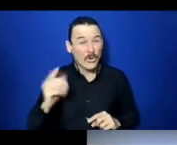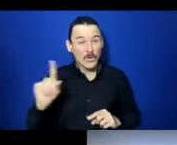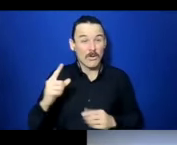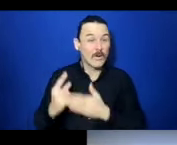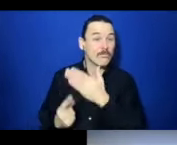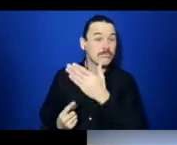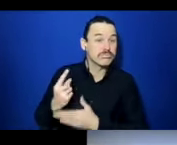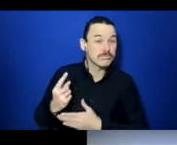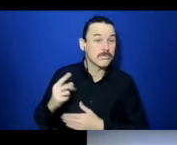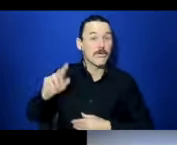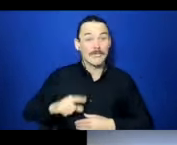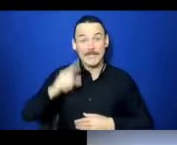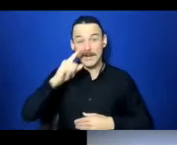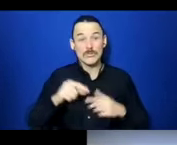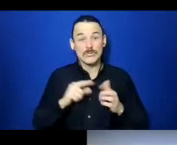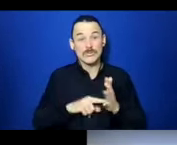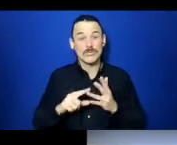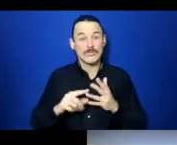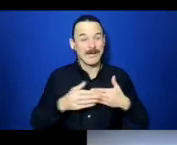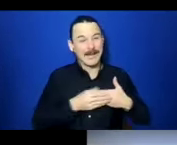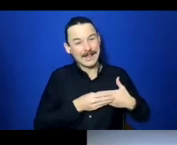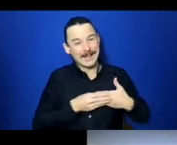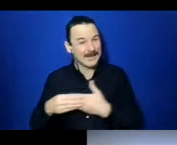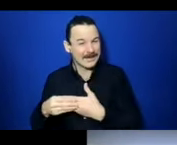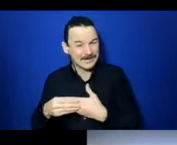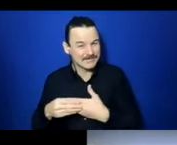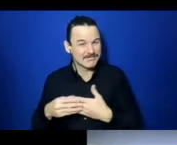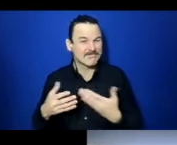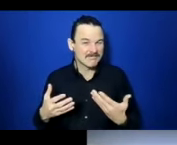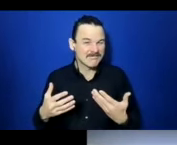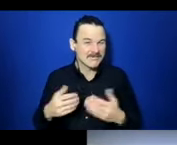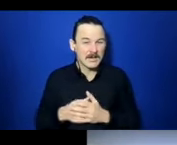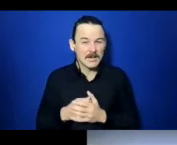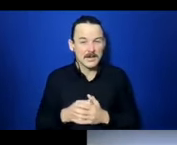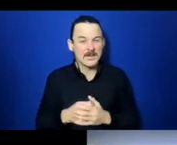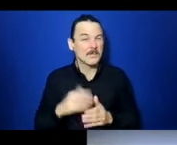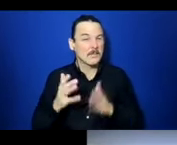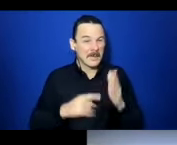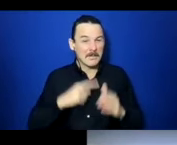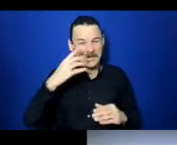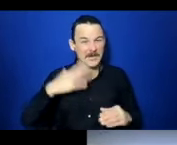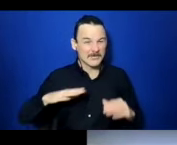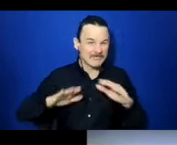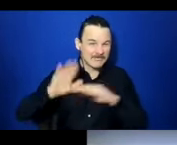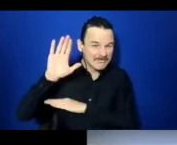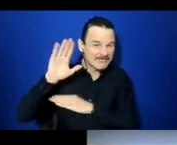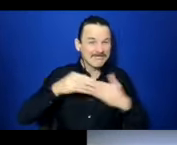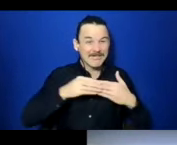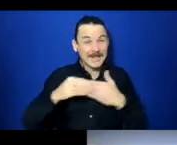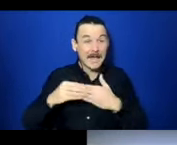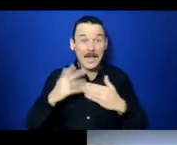Means that if we're not, if we're not explicitly designing for inclusion, we're